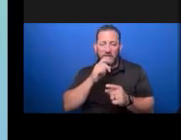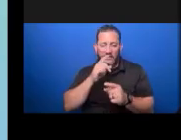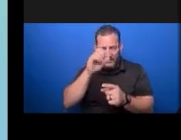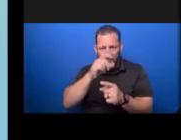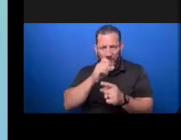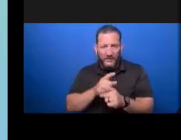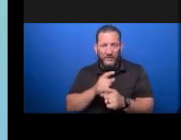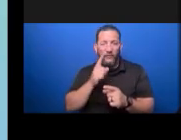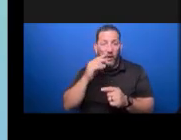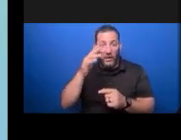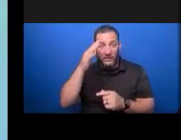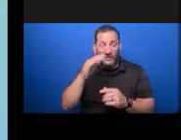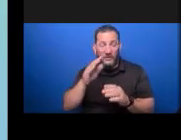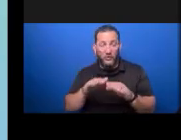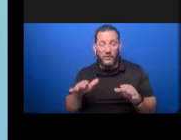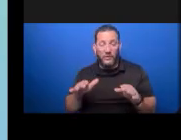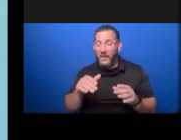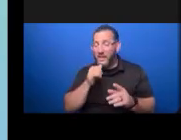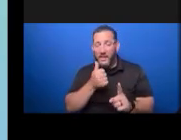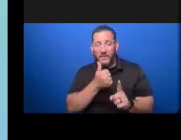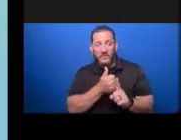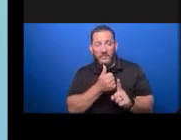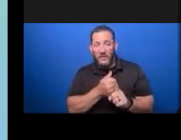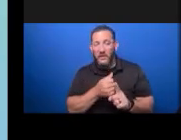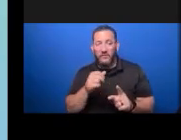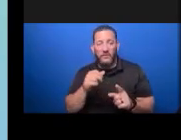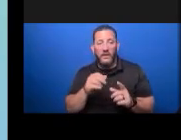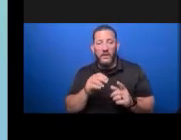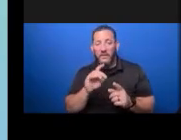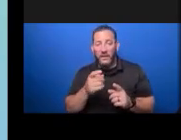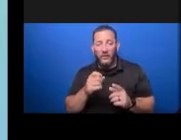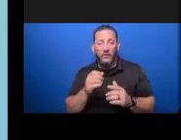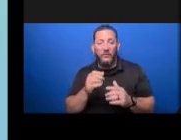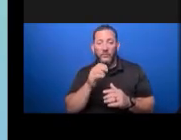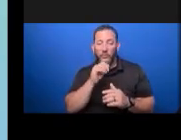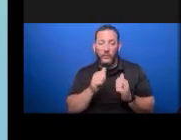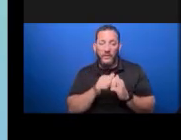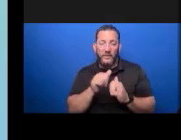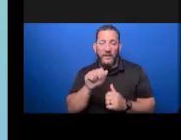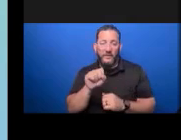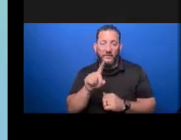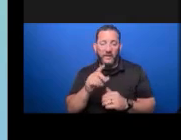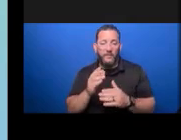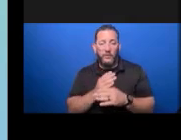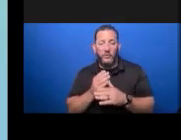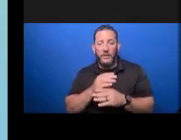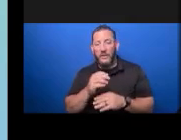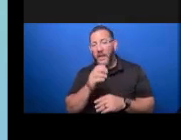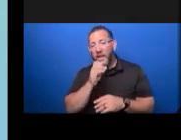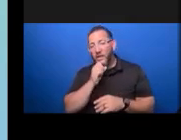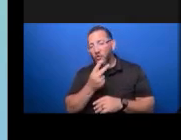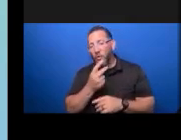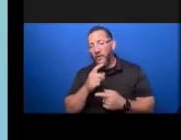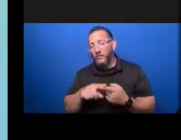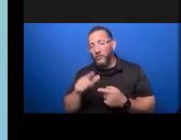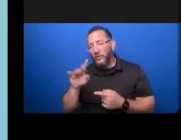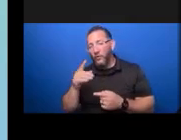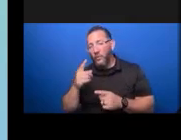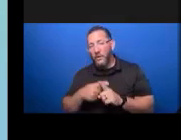not themselves diagnosed with ASD between 12 and 24 months, so it supported it supported the need to examine sensory